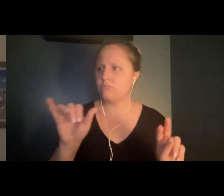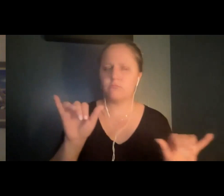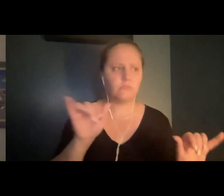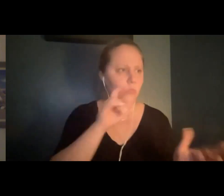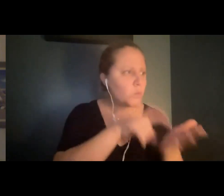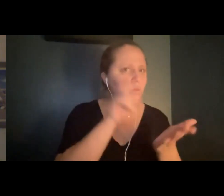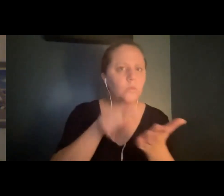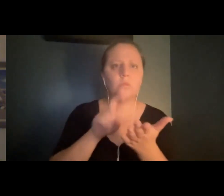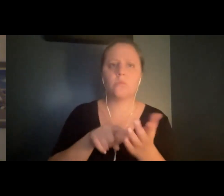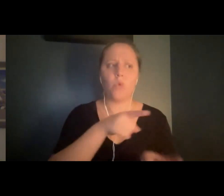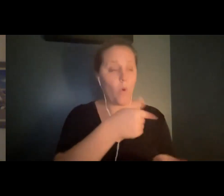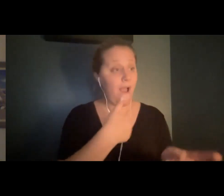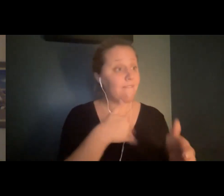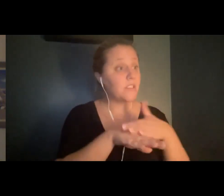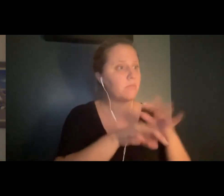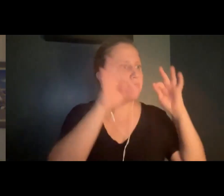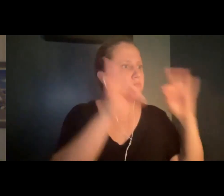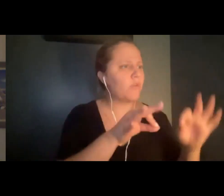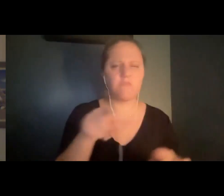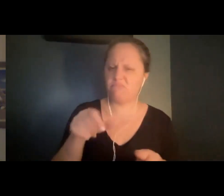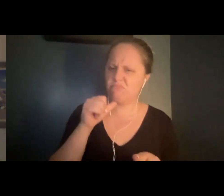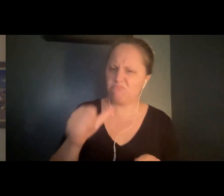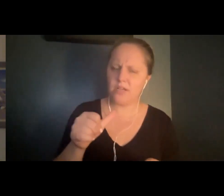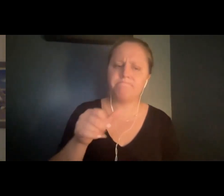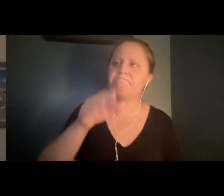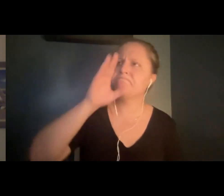accessibility and maybe aren't and questioning your employers and I